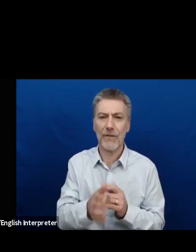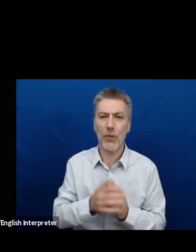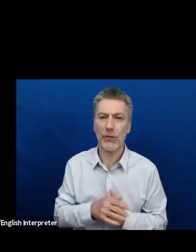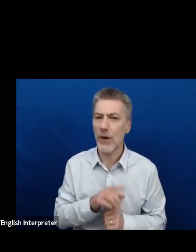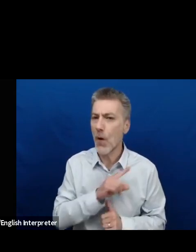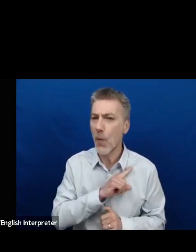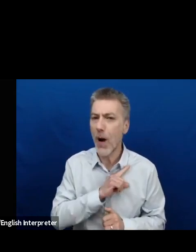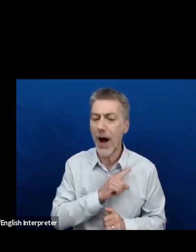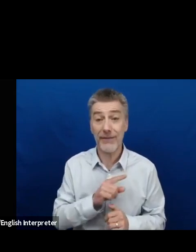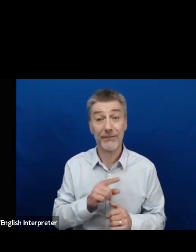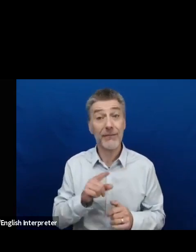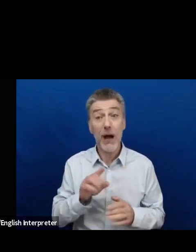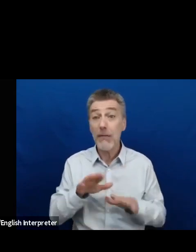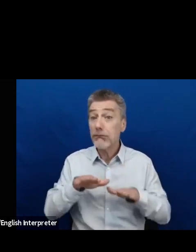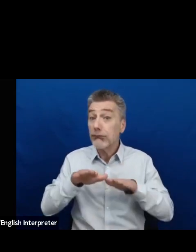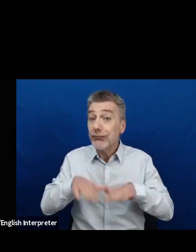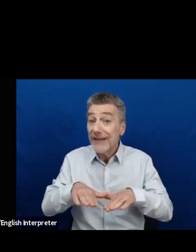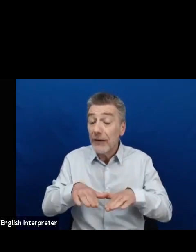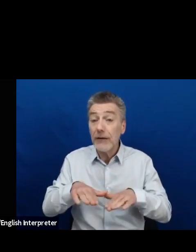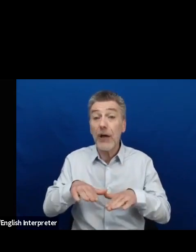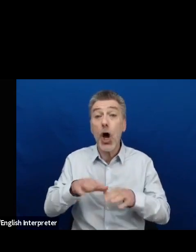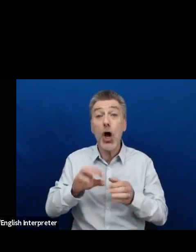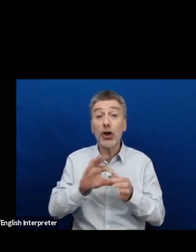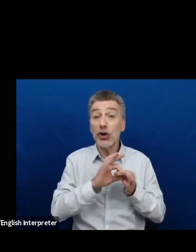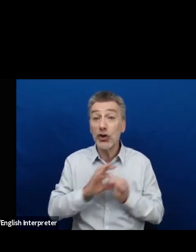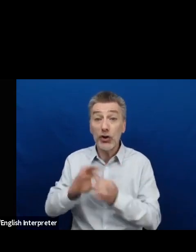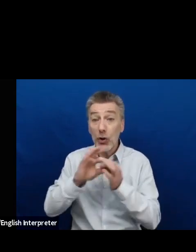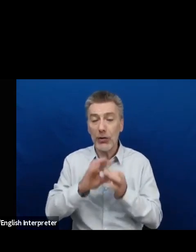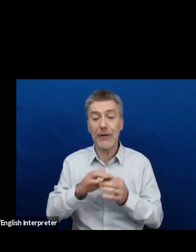belie their imperial constitution.